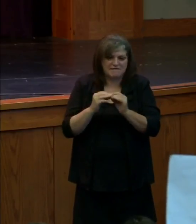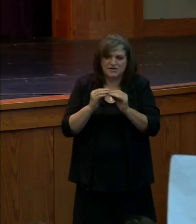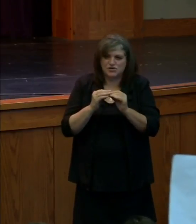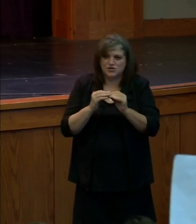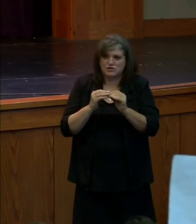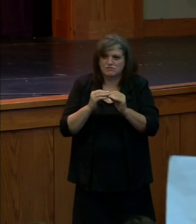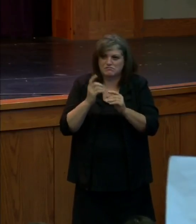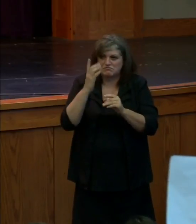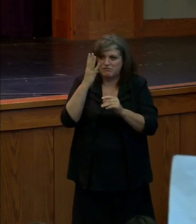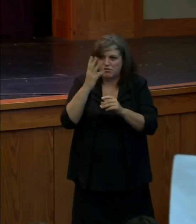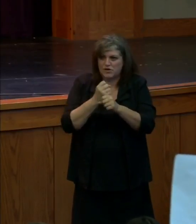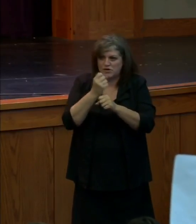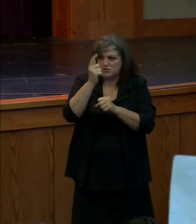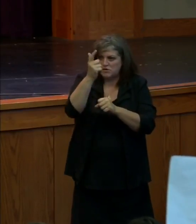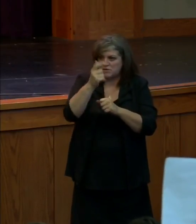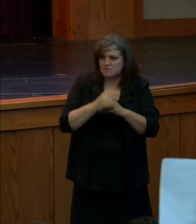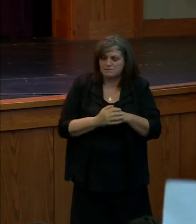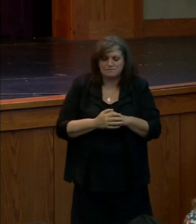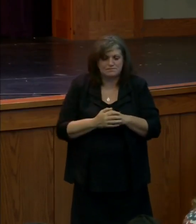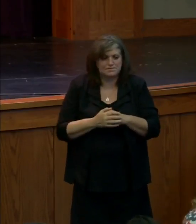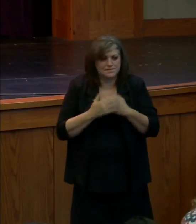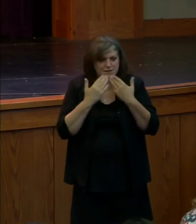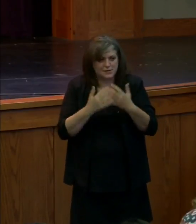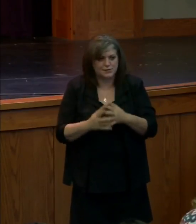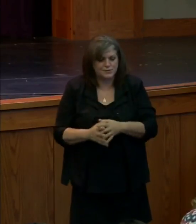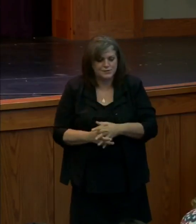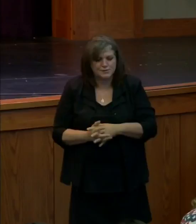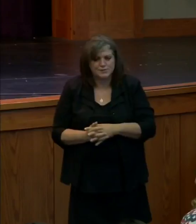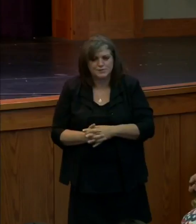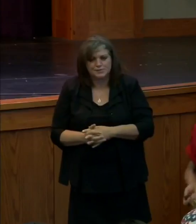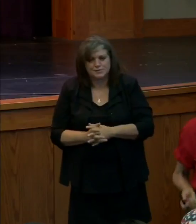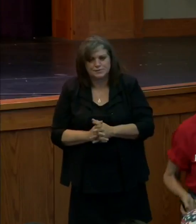YEARS FROM NOW. THANK YOU.